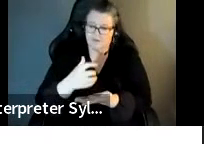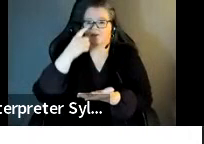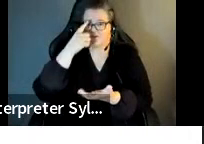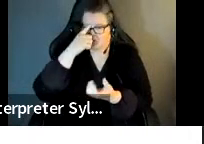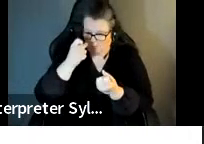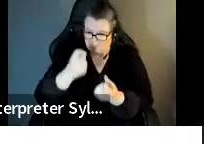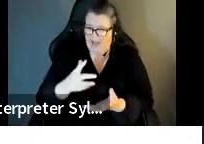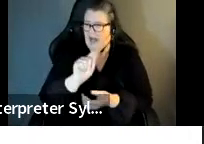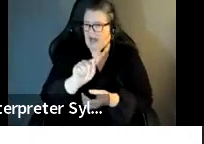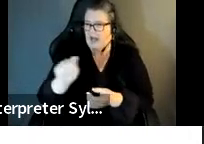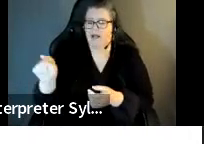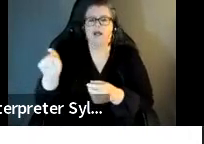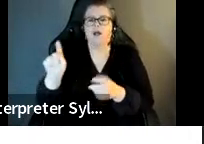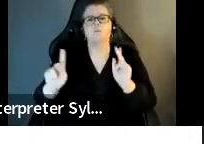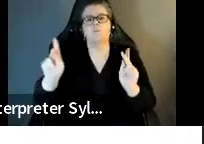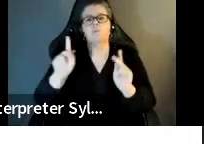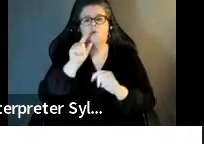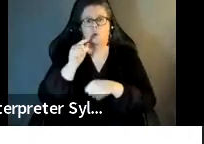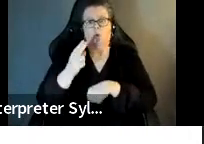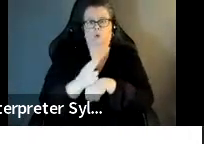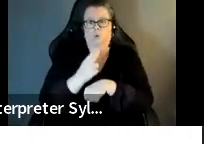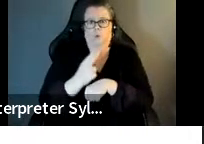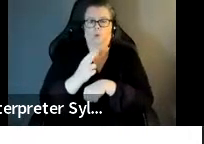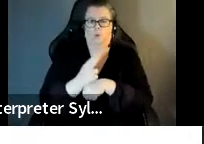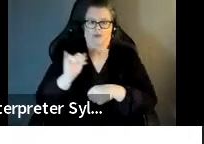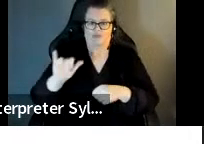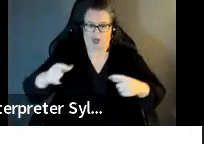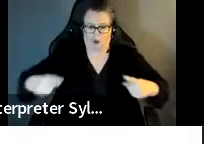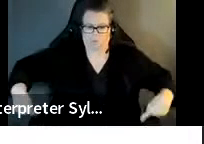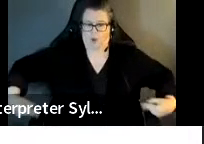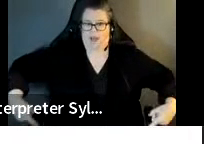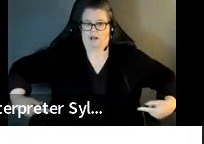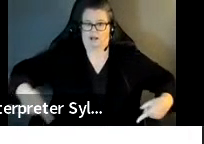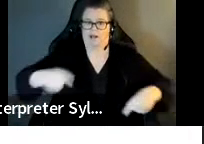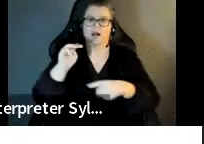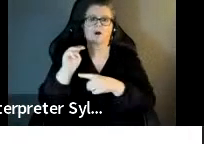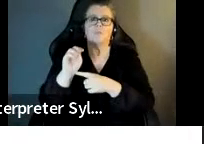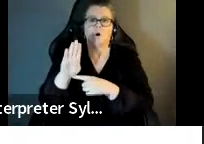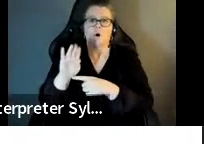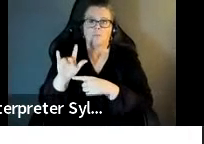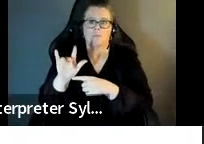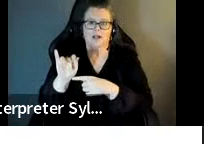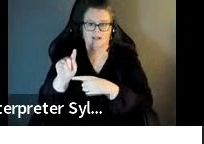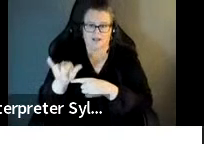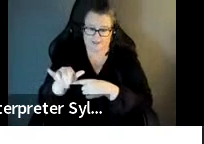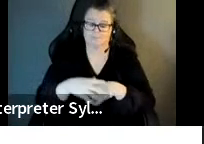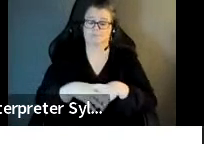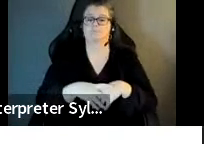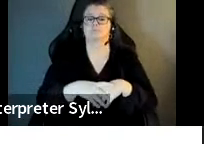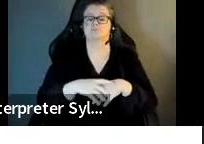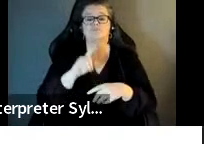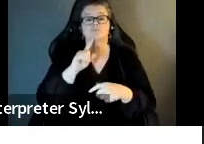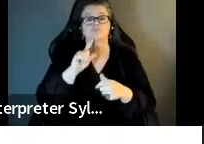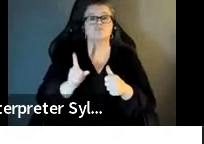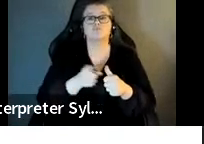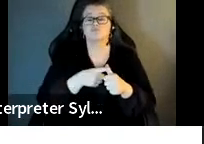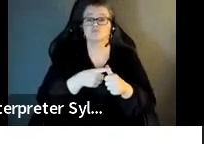users. Originally the standards that have been developed for accessibility were based largely on manual